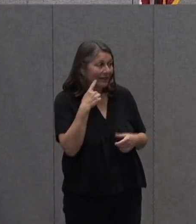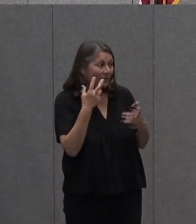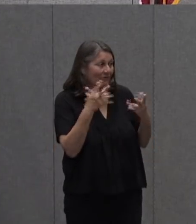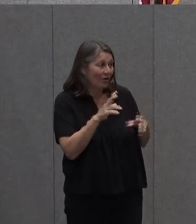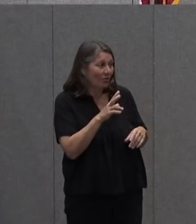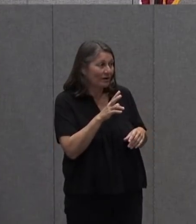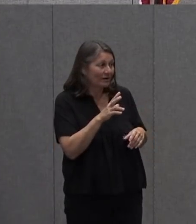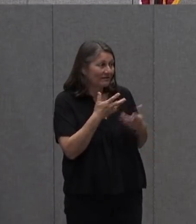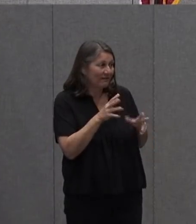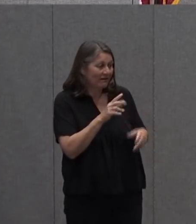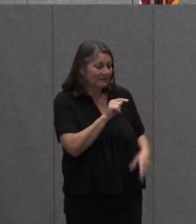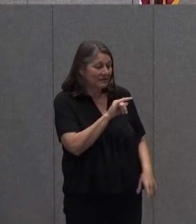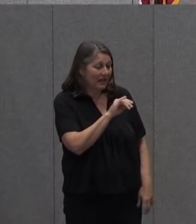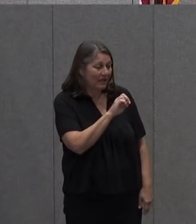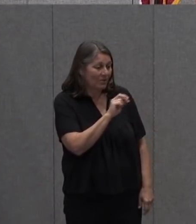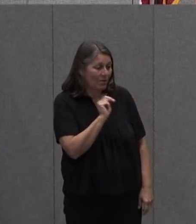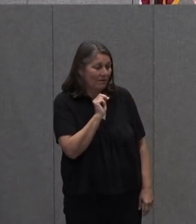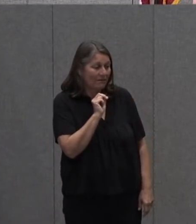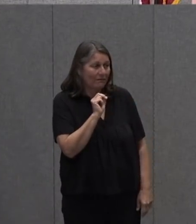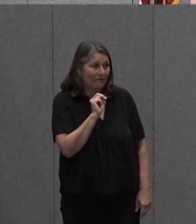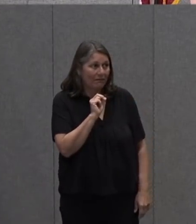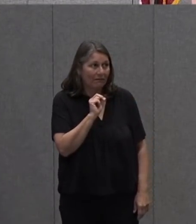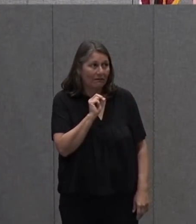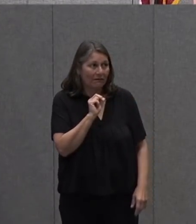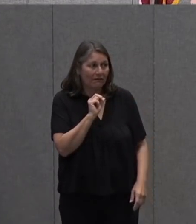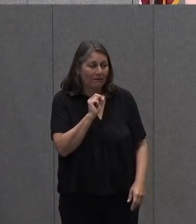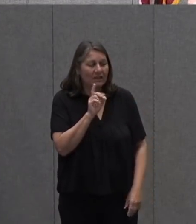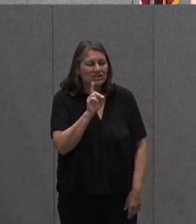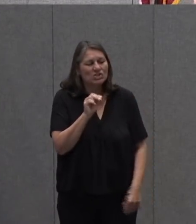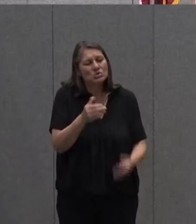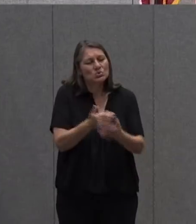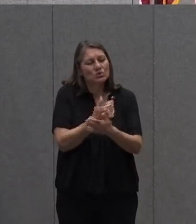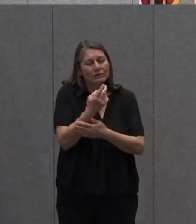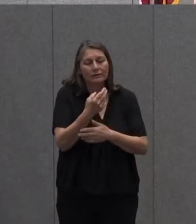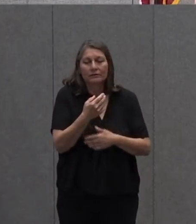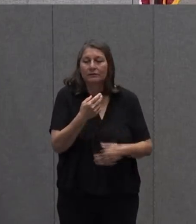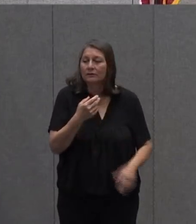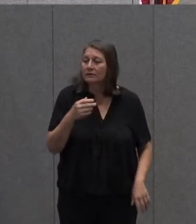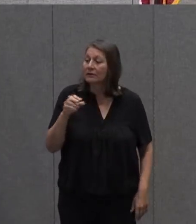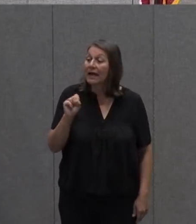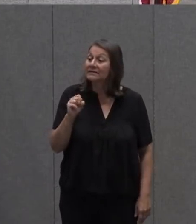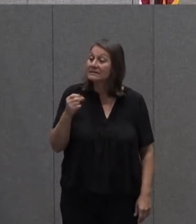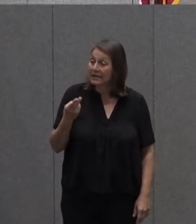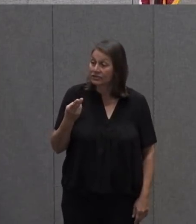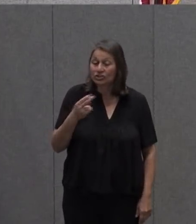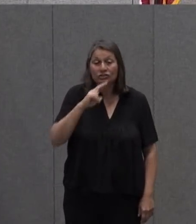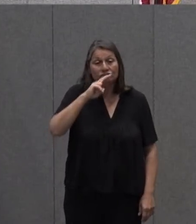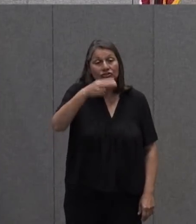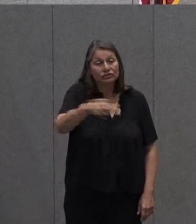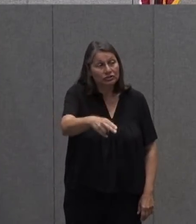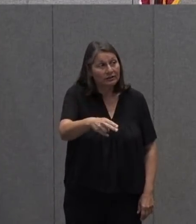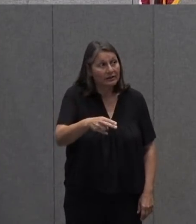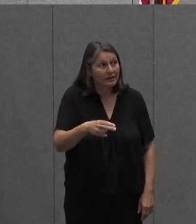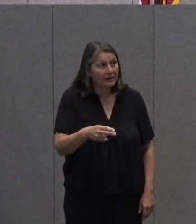so let's do something new. SH. I think so. That's a good way to handle it. So two friends, if they have an issue in their game,